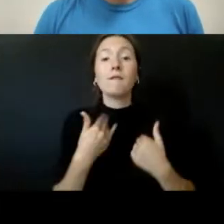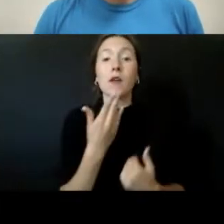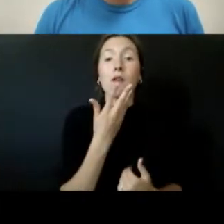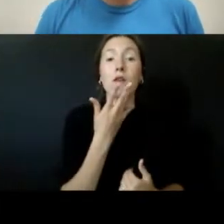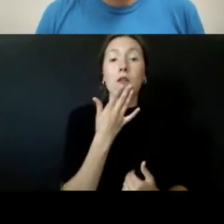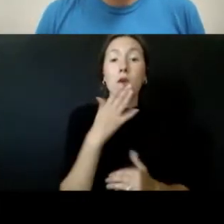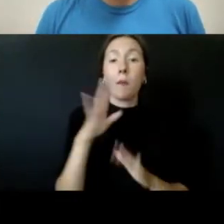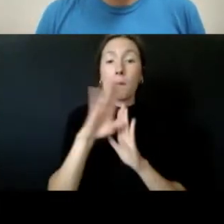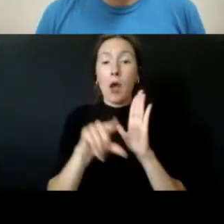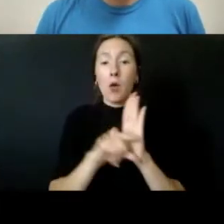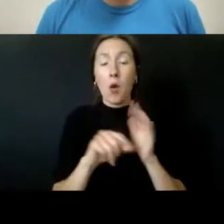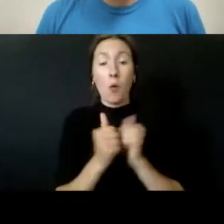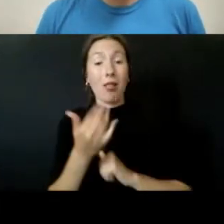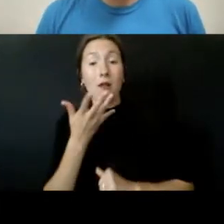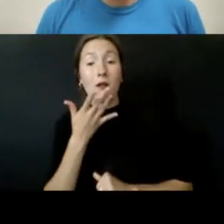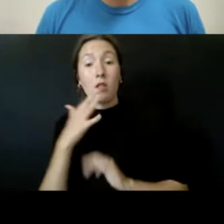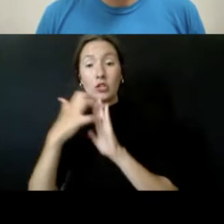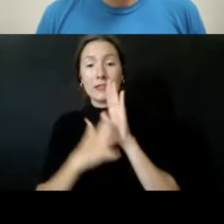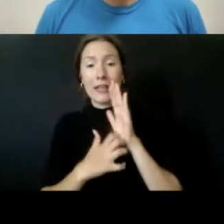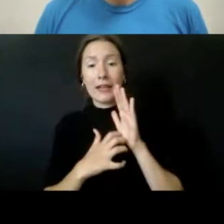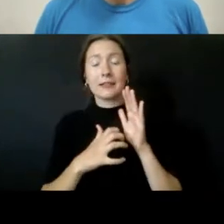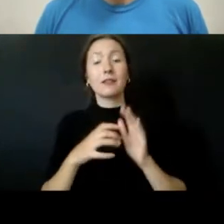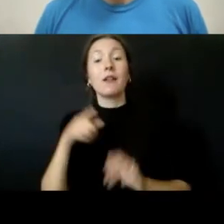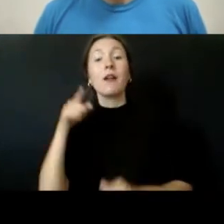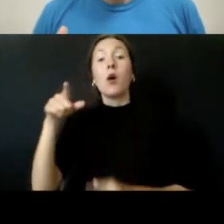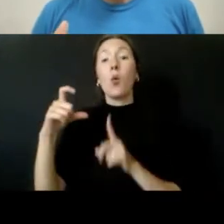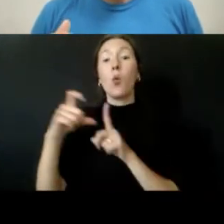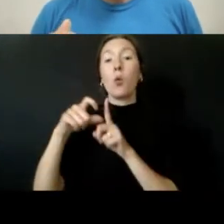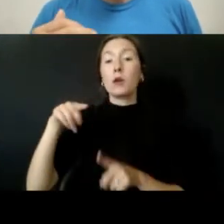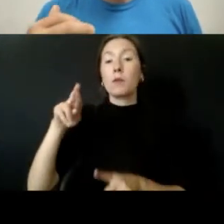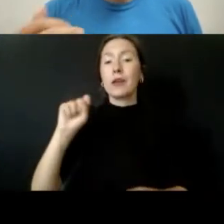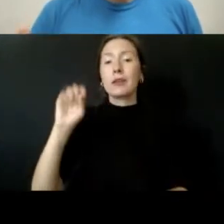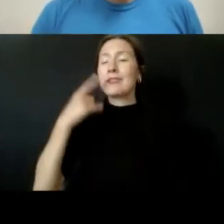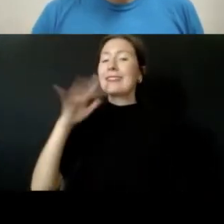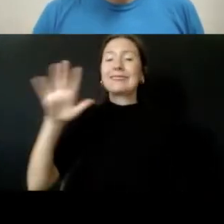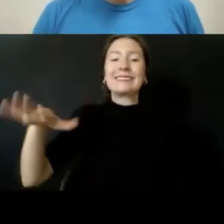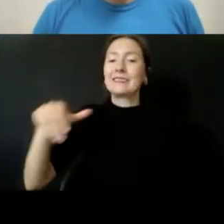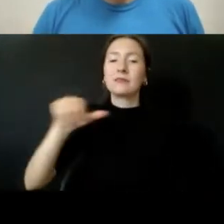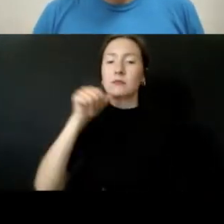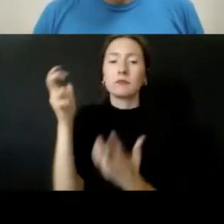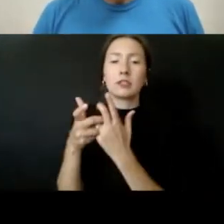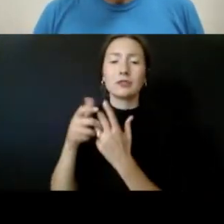and then things like uh so color and alt text some of these things can be built into the